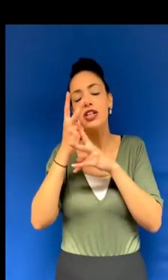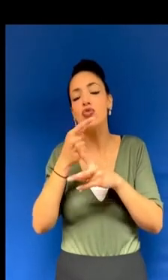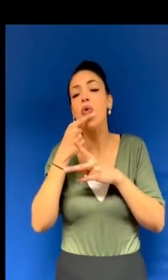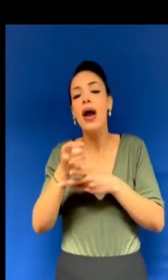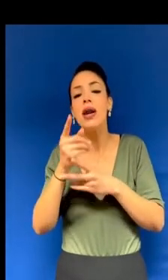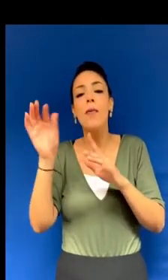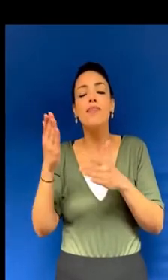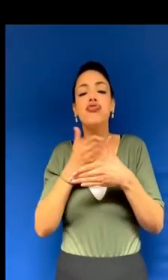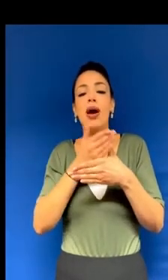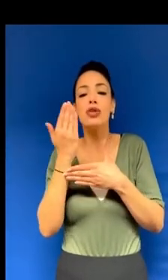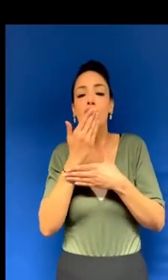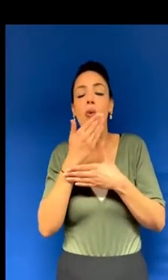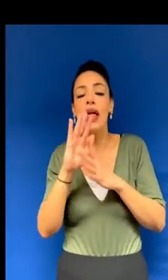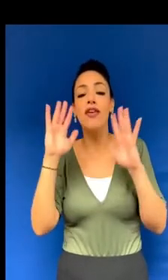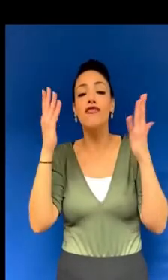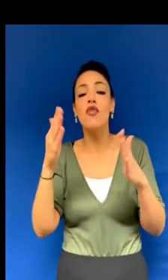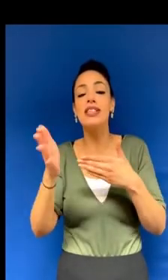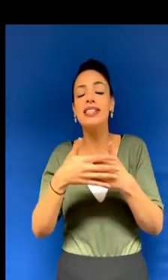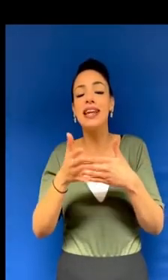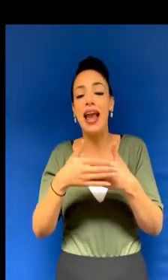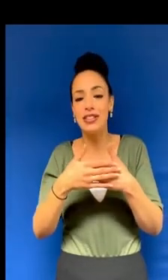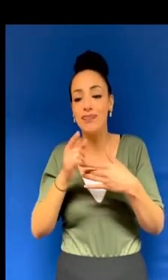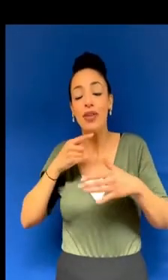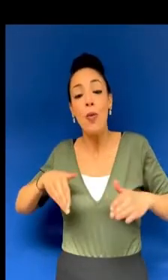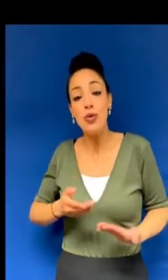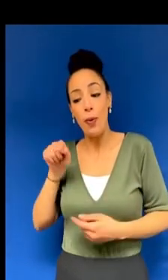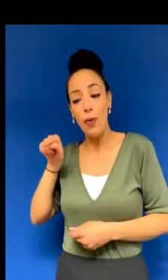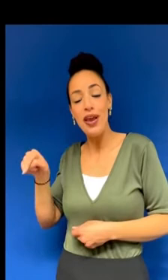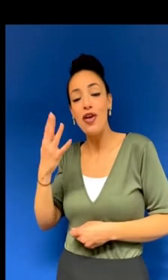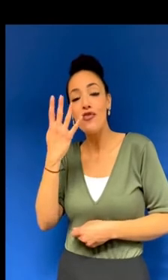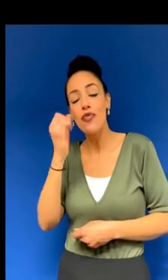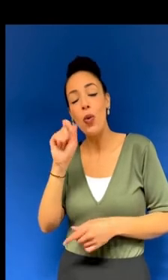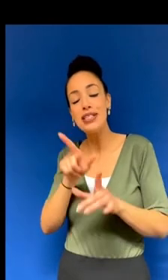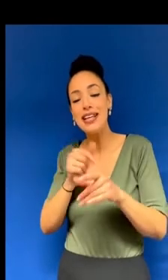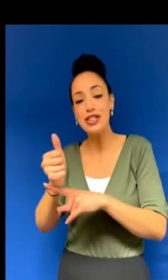and these are just basic things. My name is Julian Hillaire. I'm a learning mentor